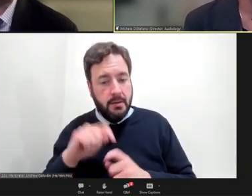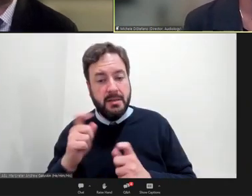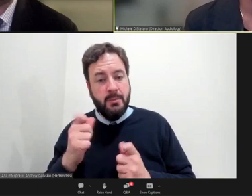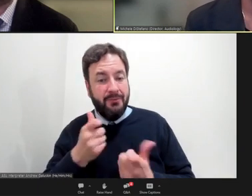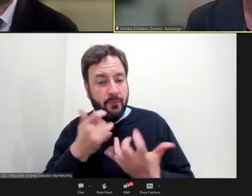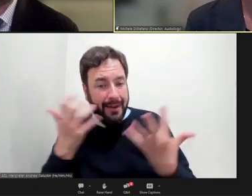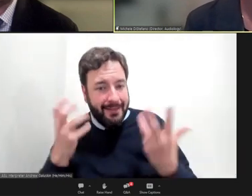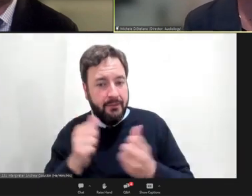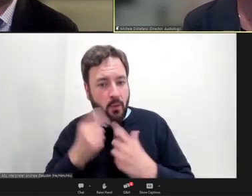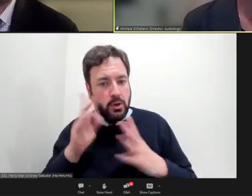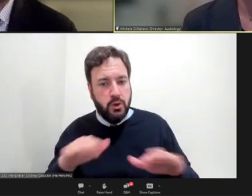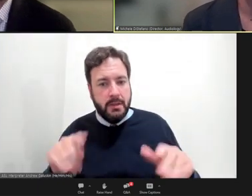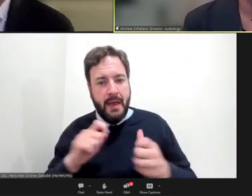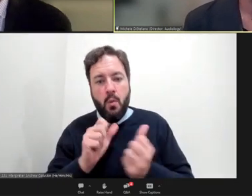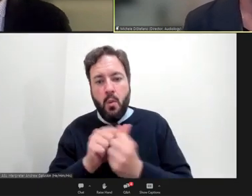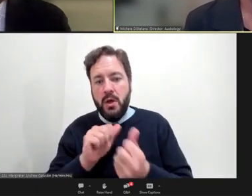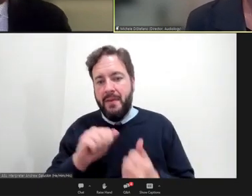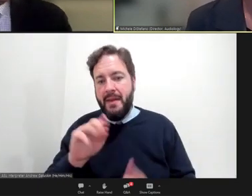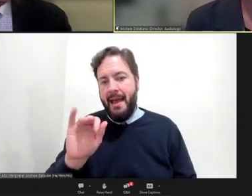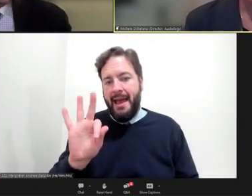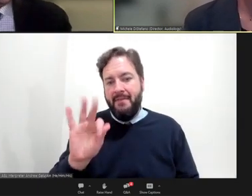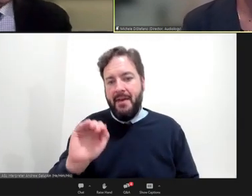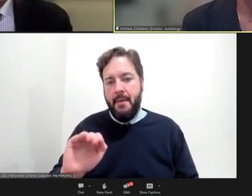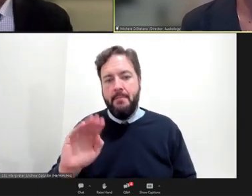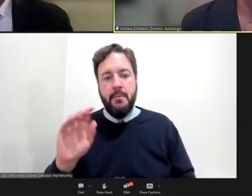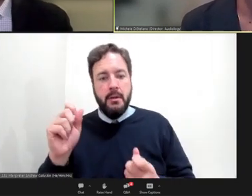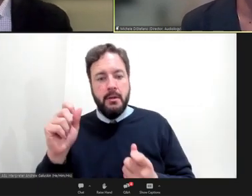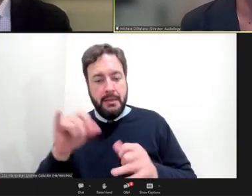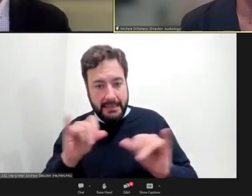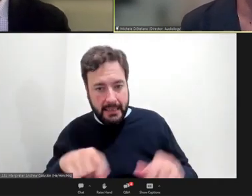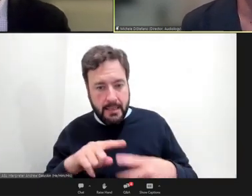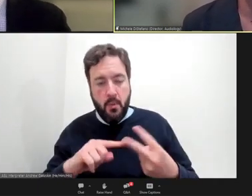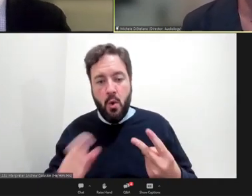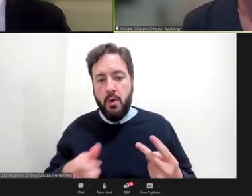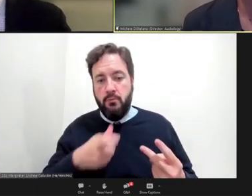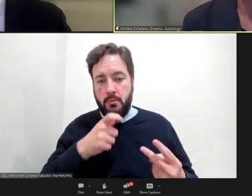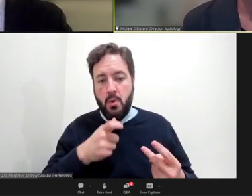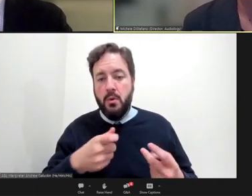One that works with an FM system or remote microphone, one that has enough flexibility,